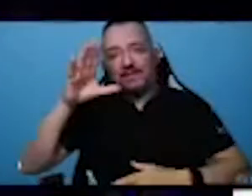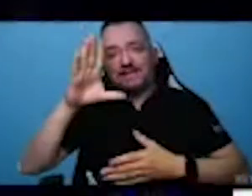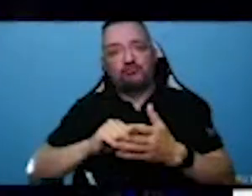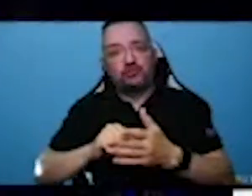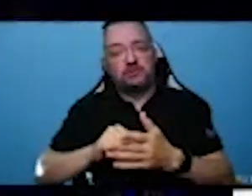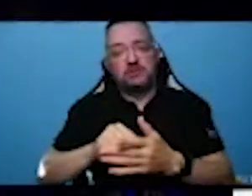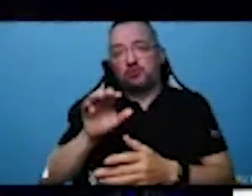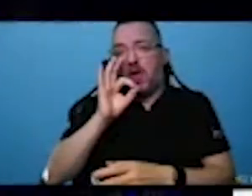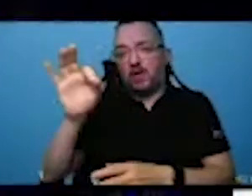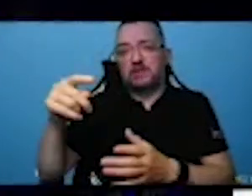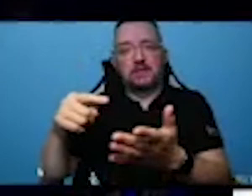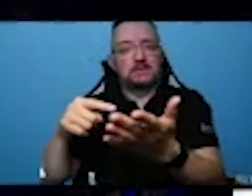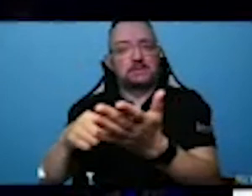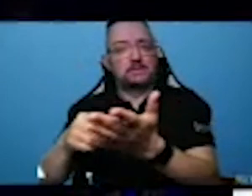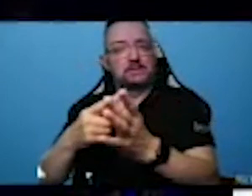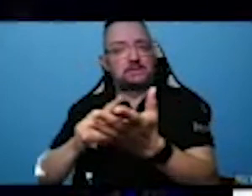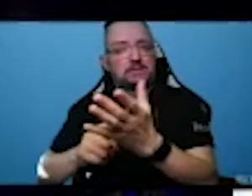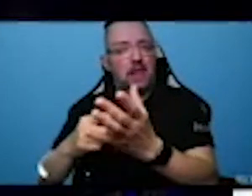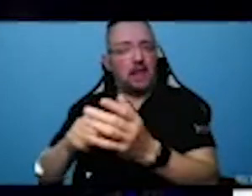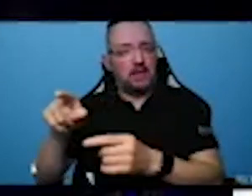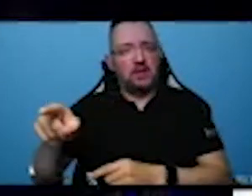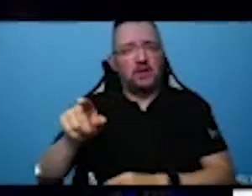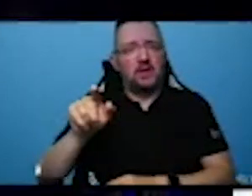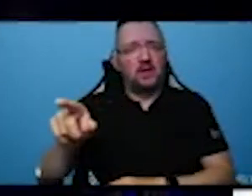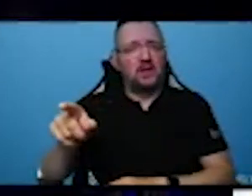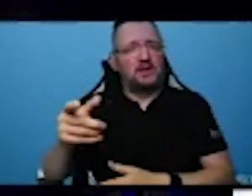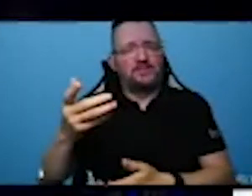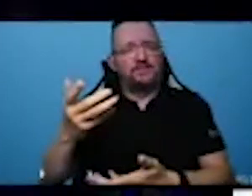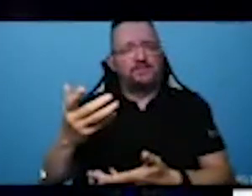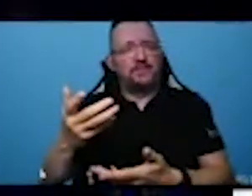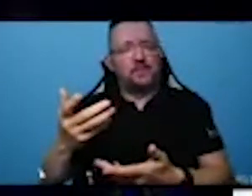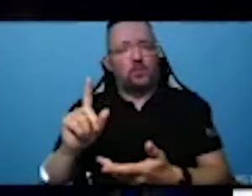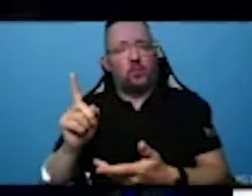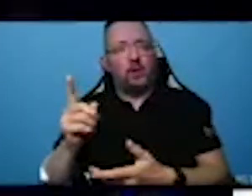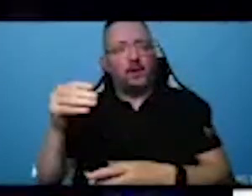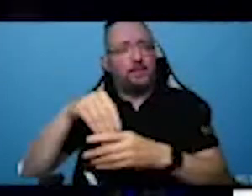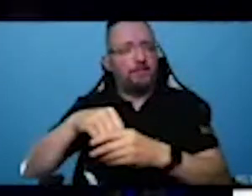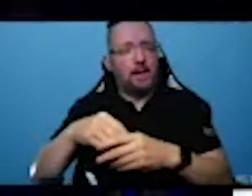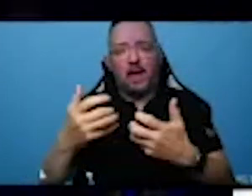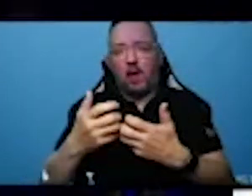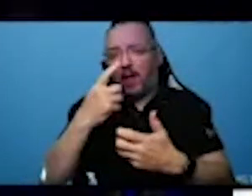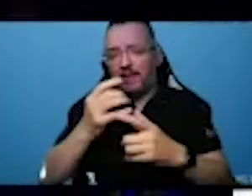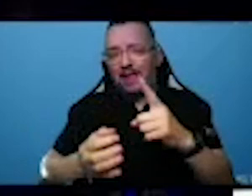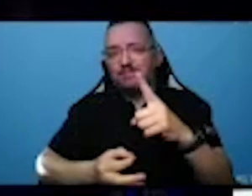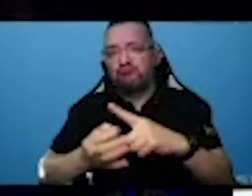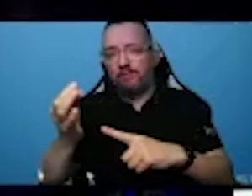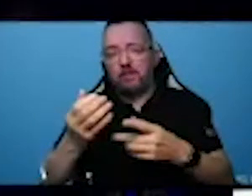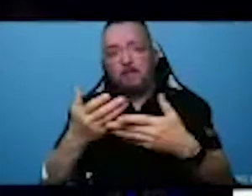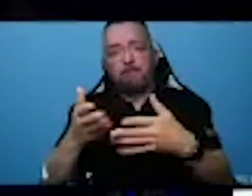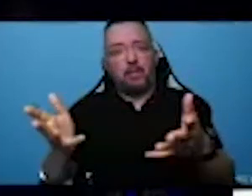Why does, what does that give us in terms of improving the public debate in your view? Why does it matter? Well, firstly, it matters because